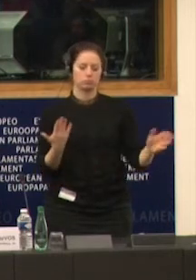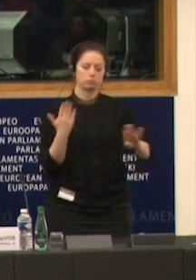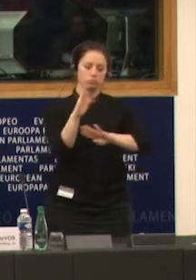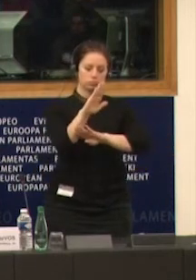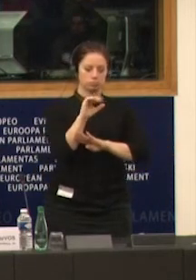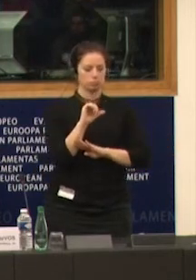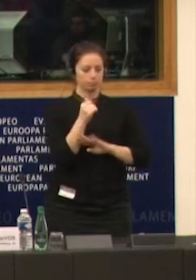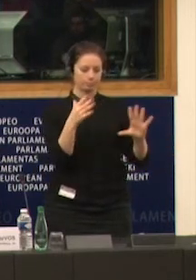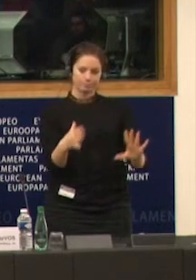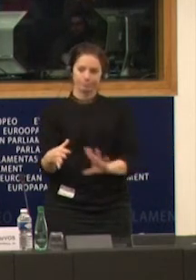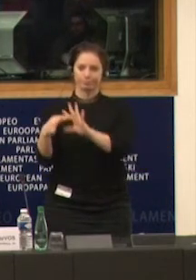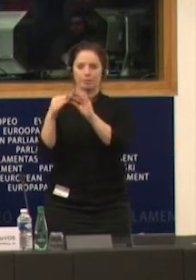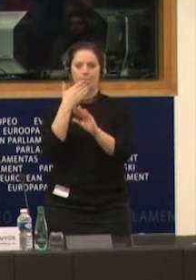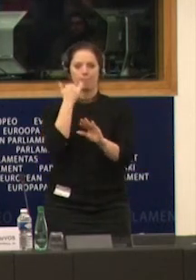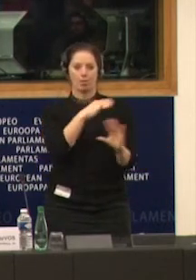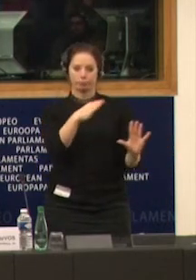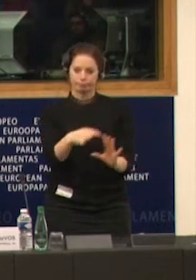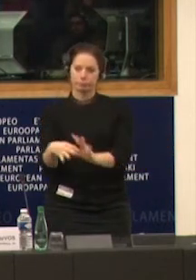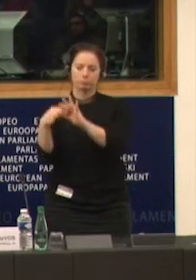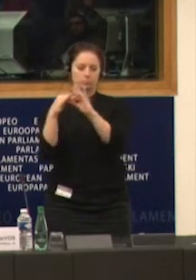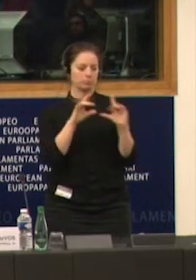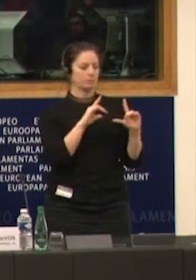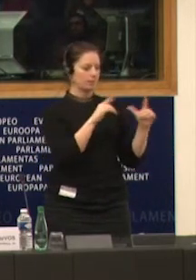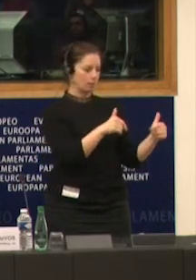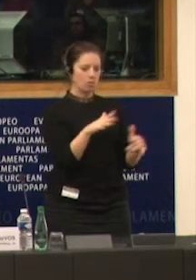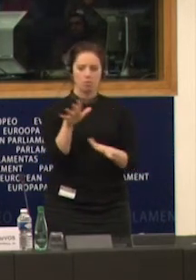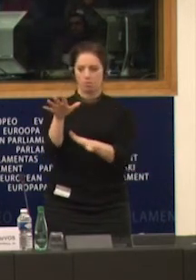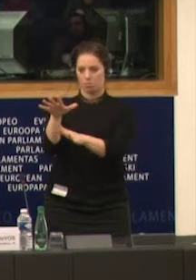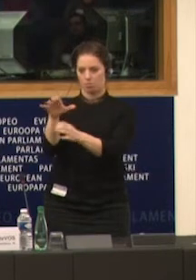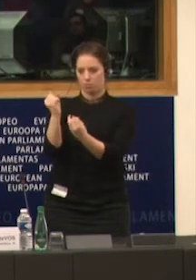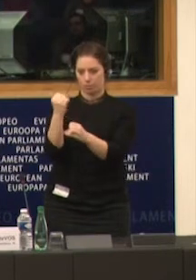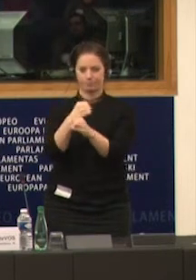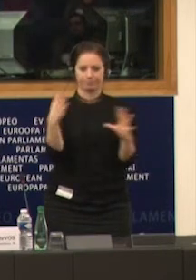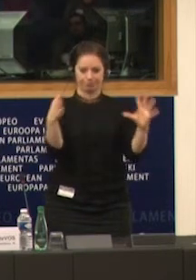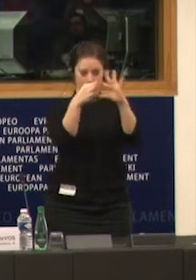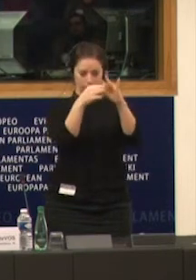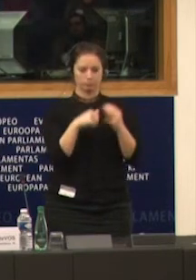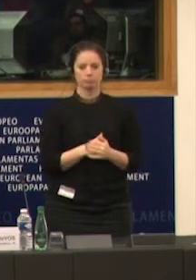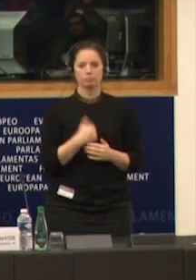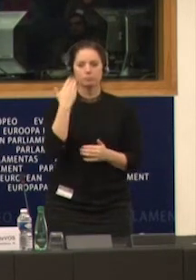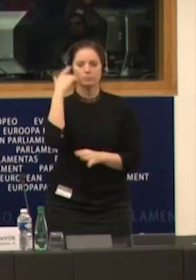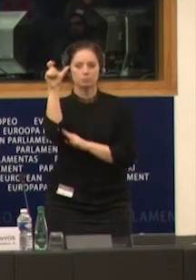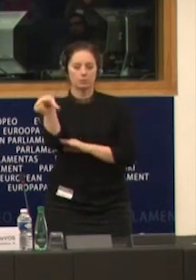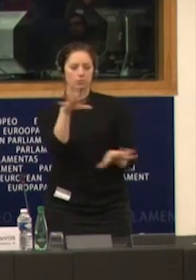who employed young people with disabilities. And there was a cultural change program.